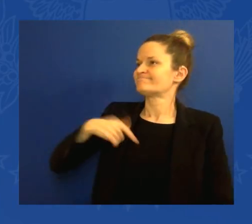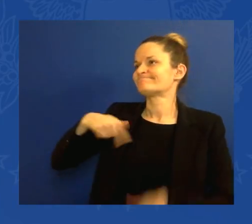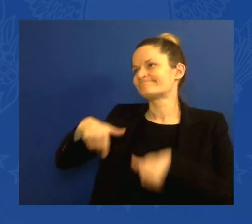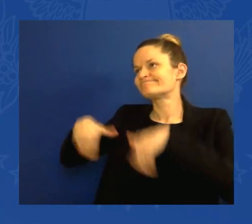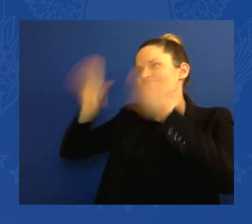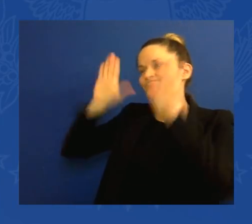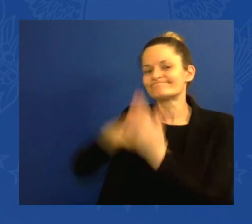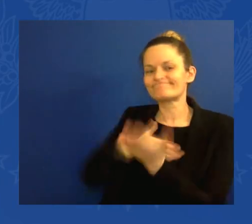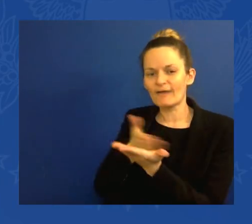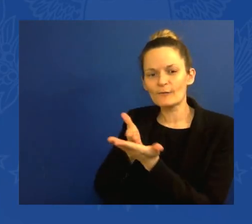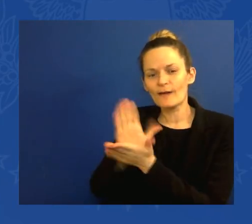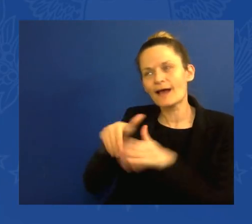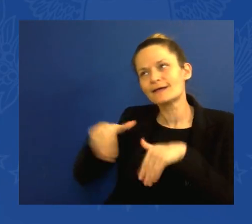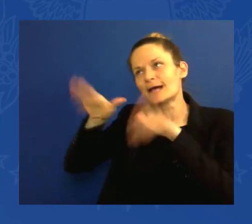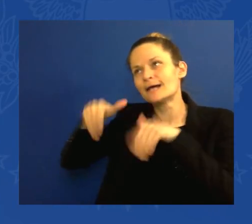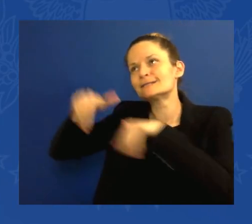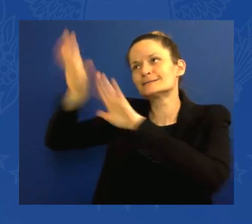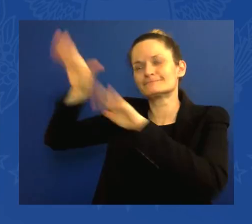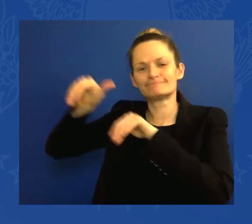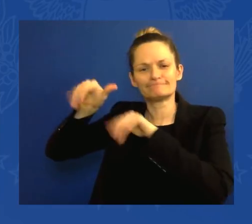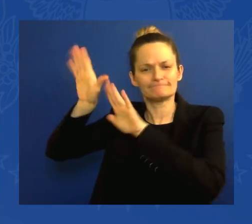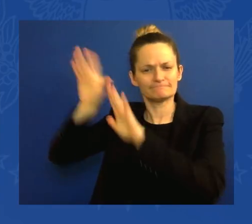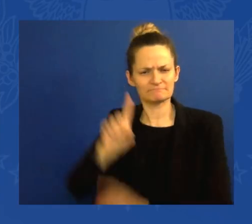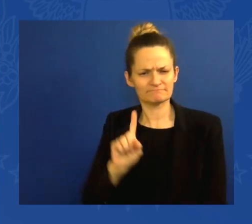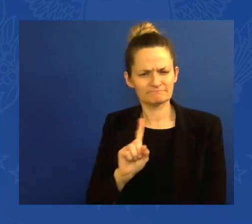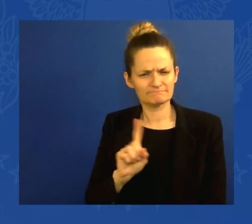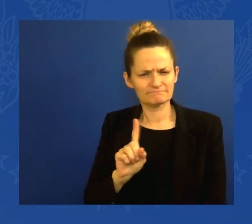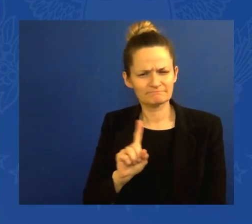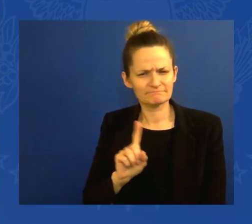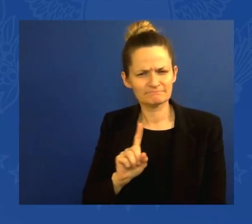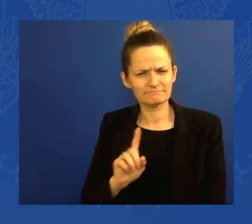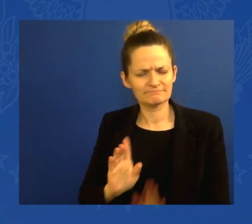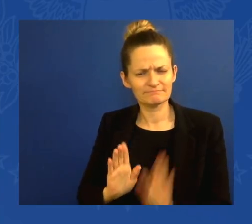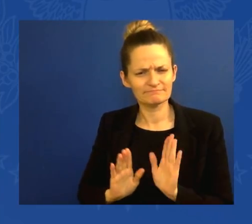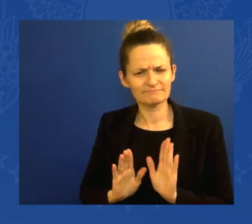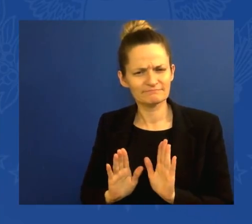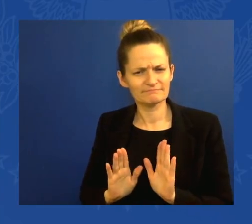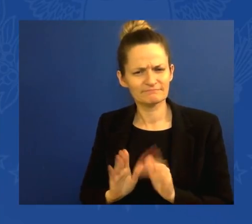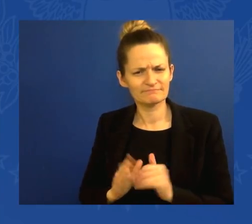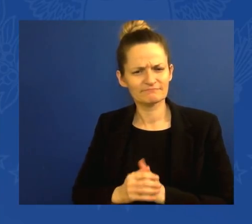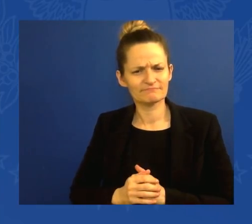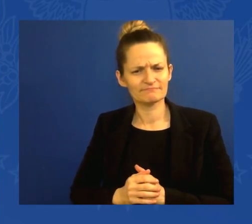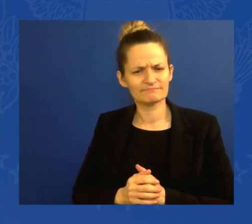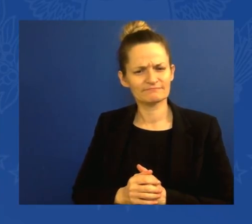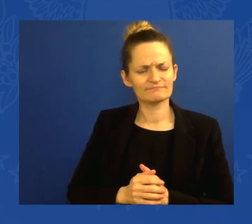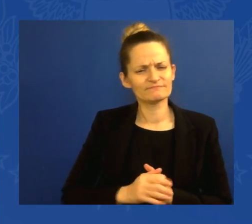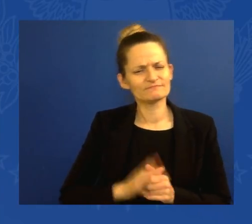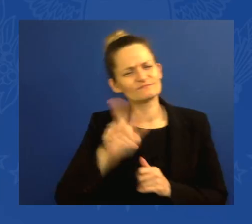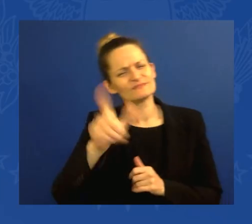when they believe it right has been violated. 60 million American workers are bound by forced arbitration